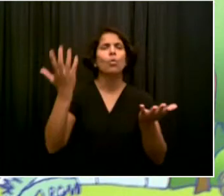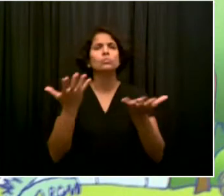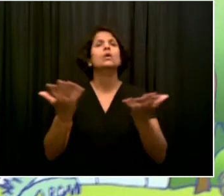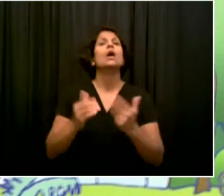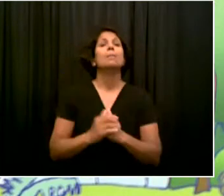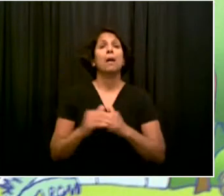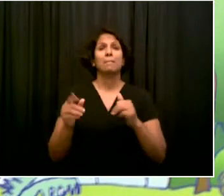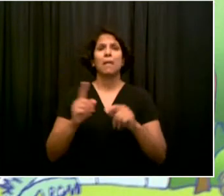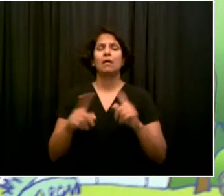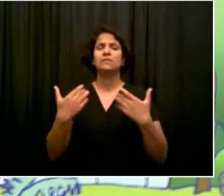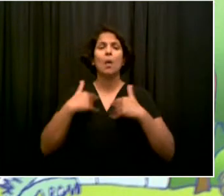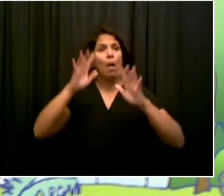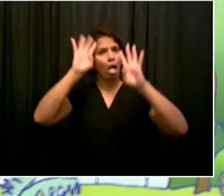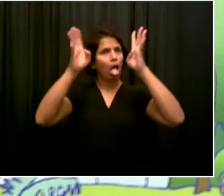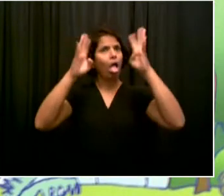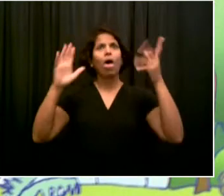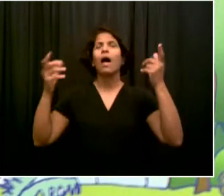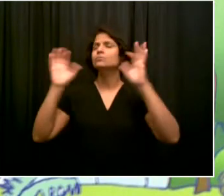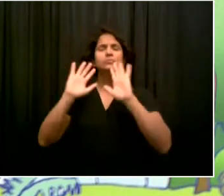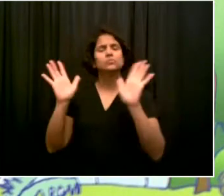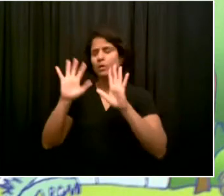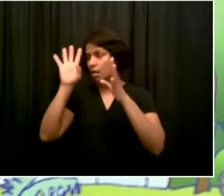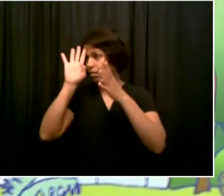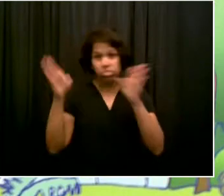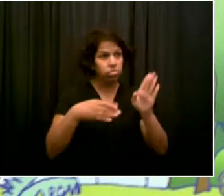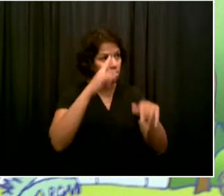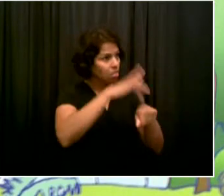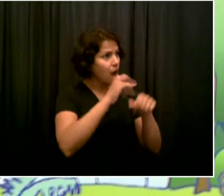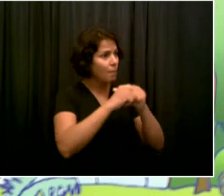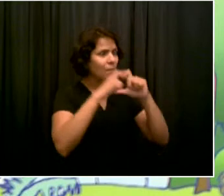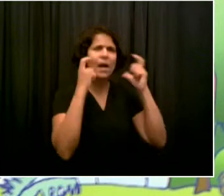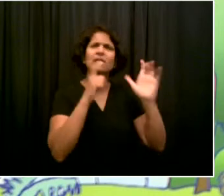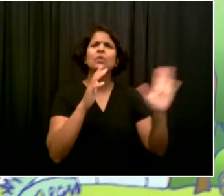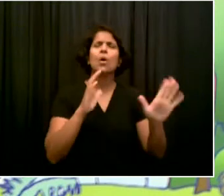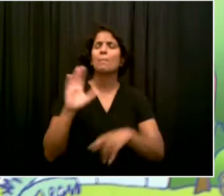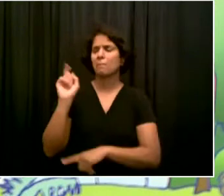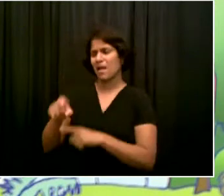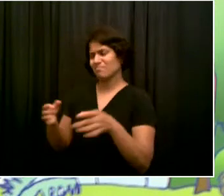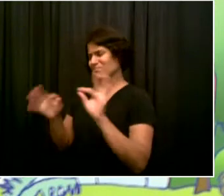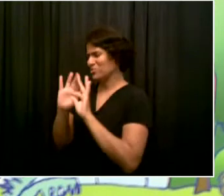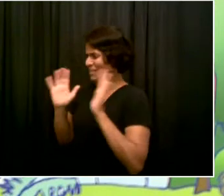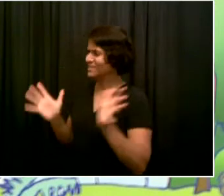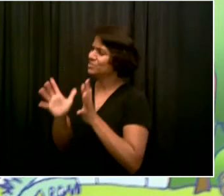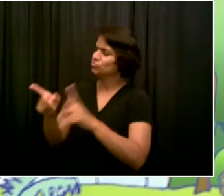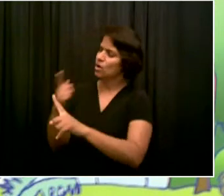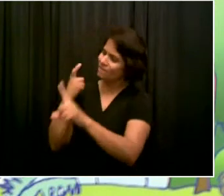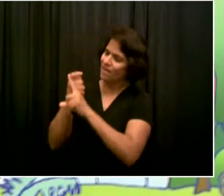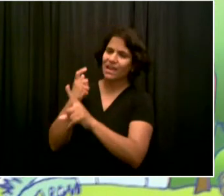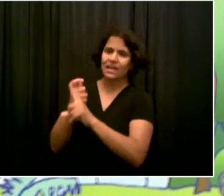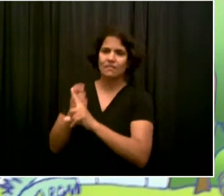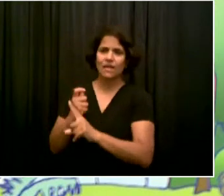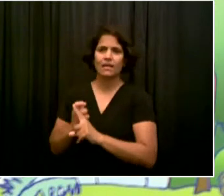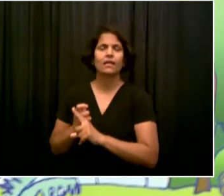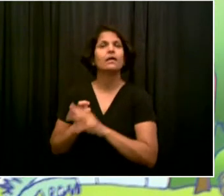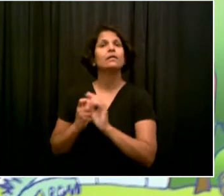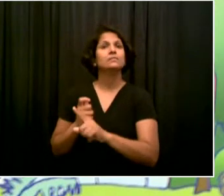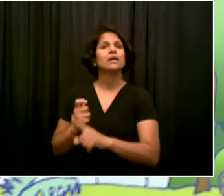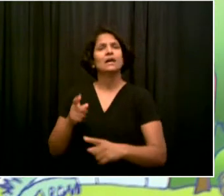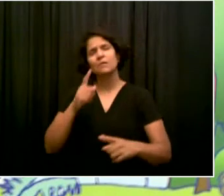PROVIDING FURTHER GUIDANCE TATHBE EGINNING OF NEXT WEEK. BUT I WANT TO KEEP TH EFOCUS ON THE THING